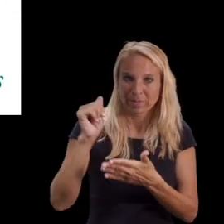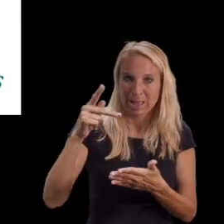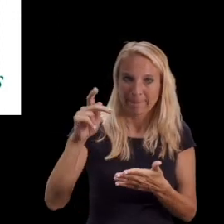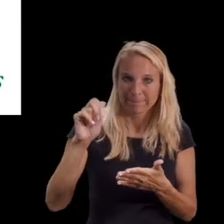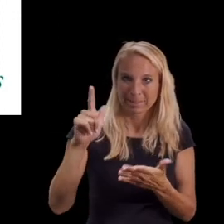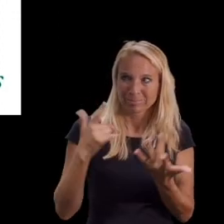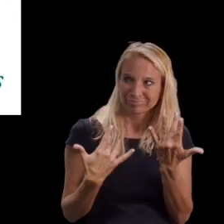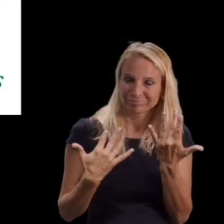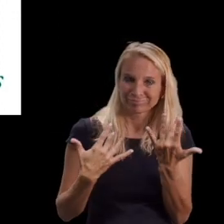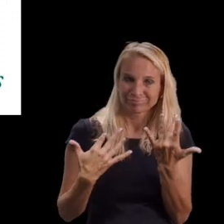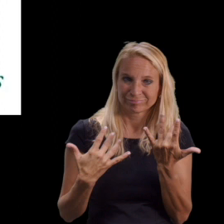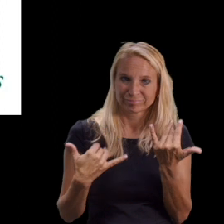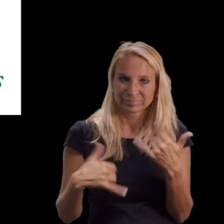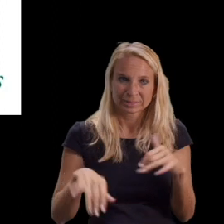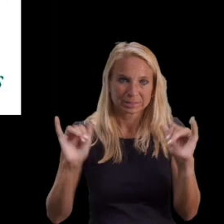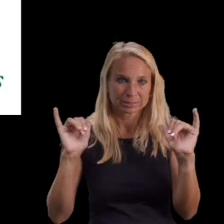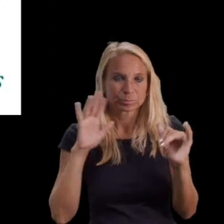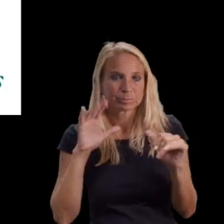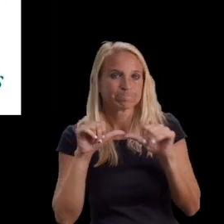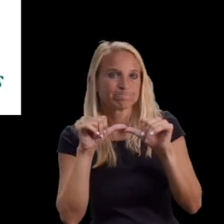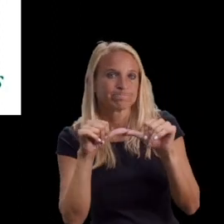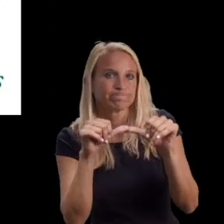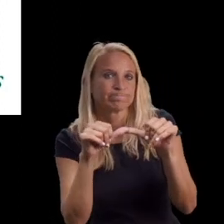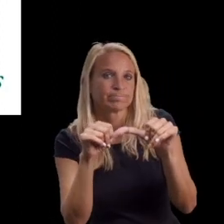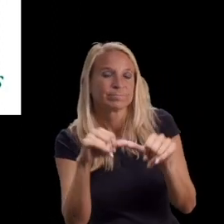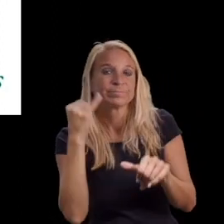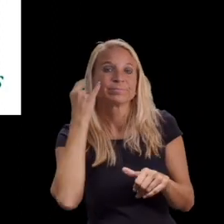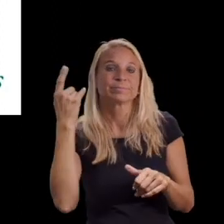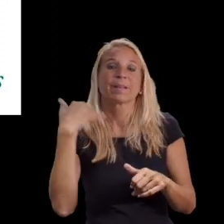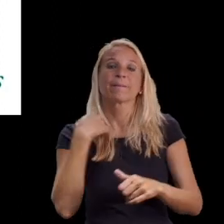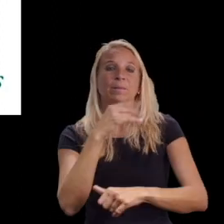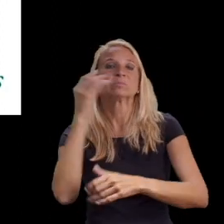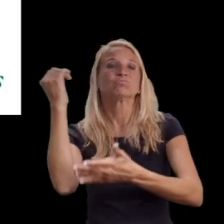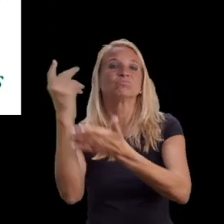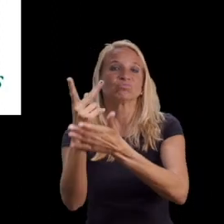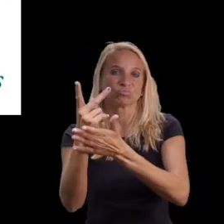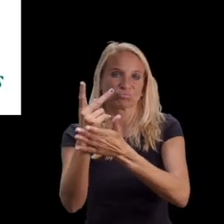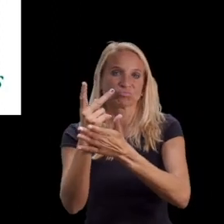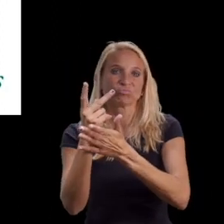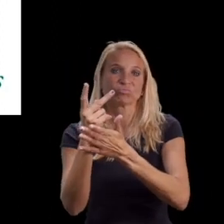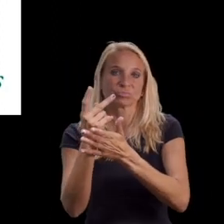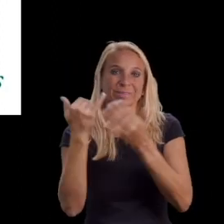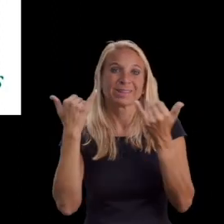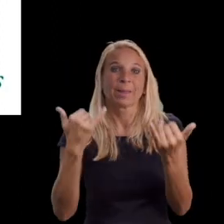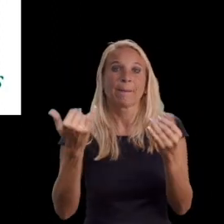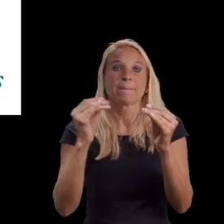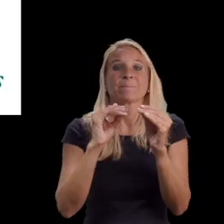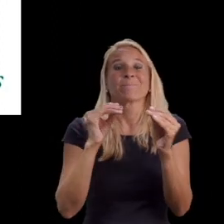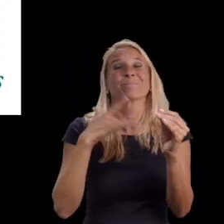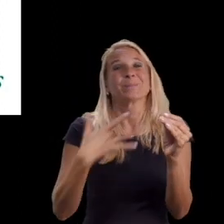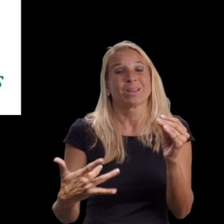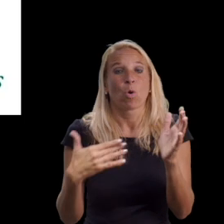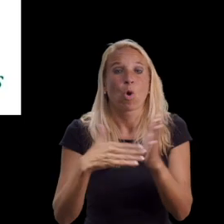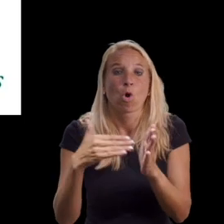Even if they have an authorization already on file for continued services. Now, more often than not, when they submit